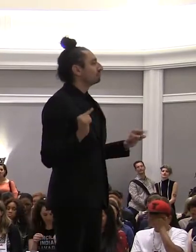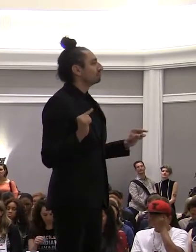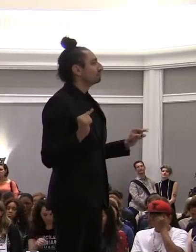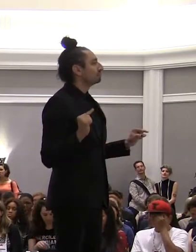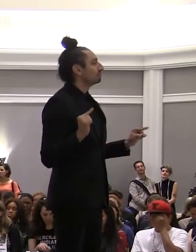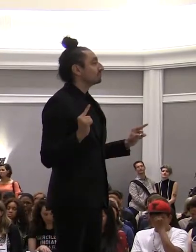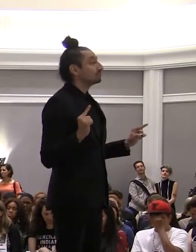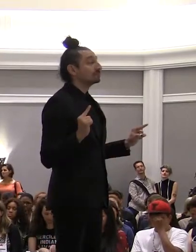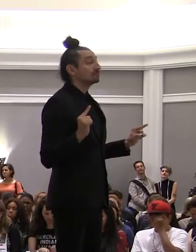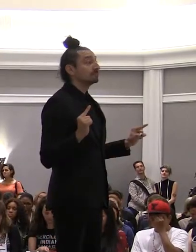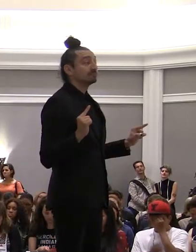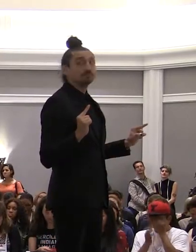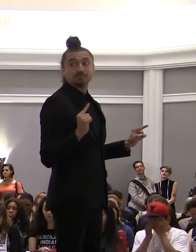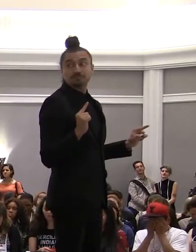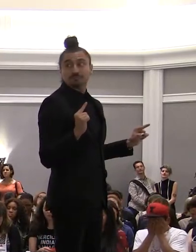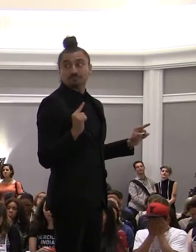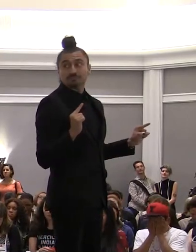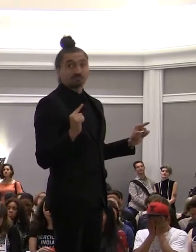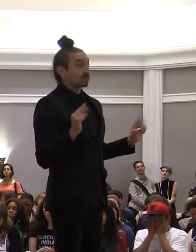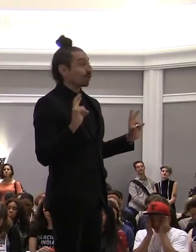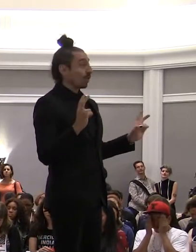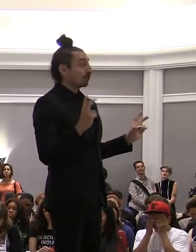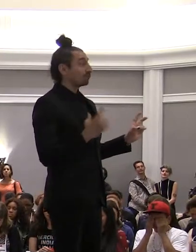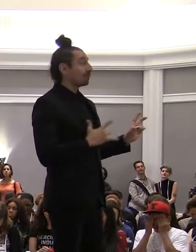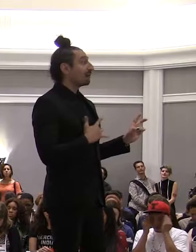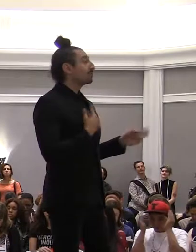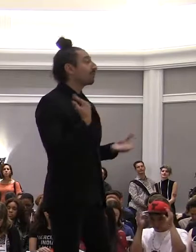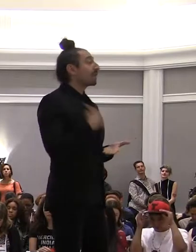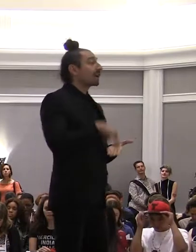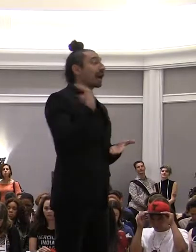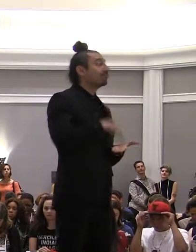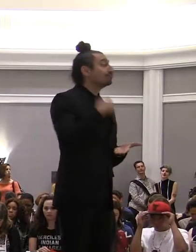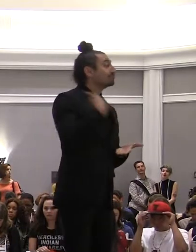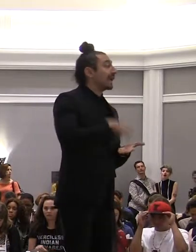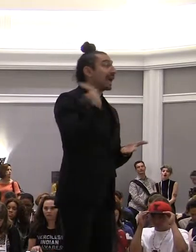Quote, " I feel like I'm dancing toward death."